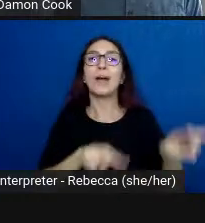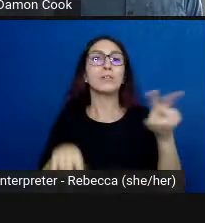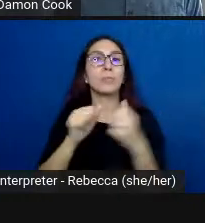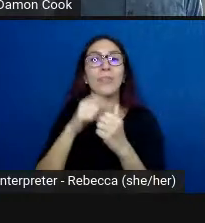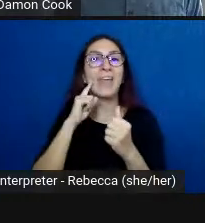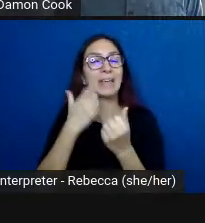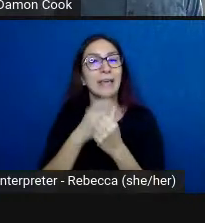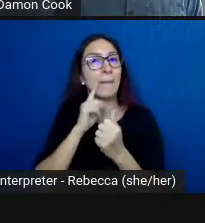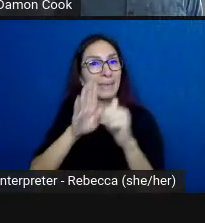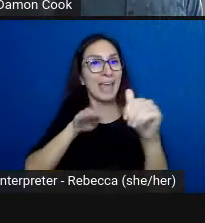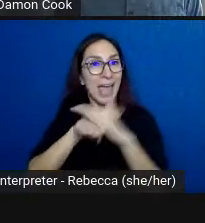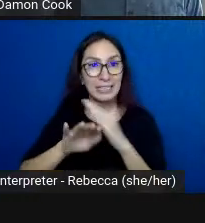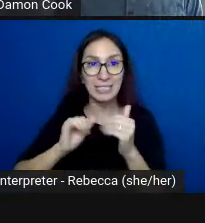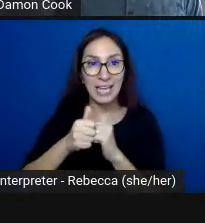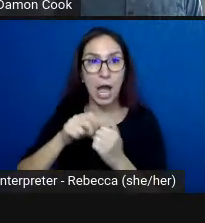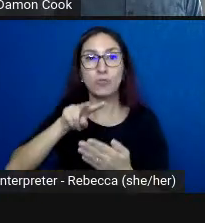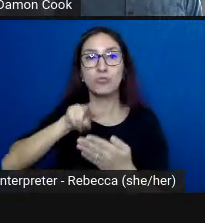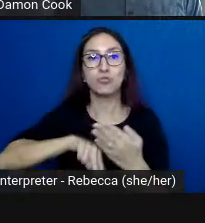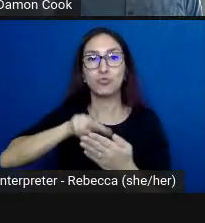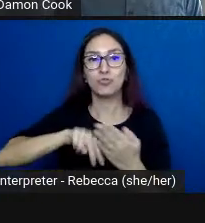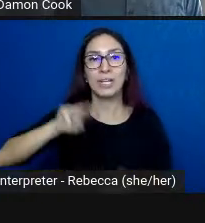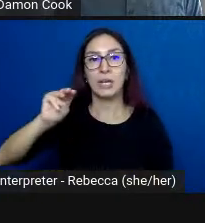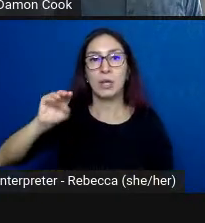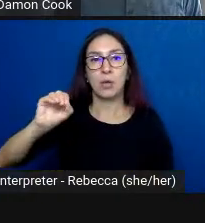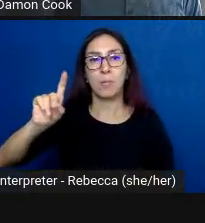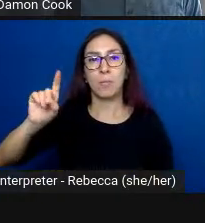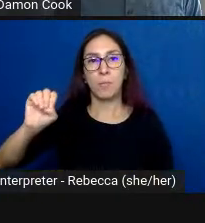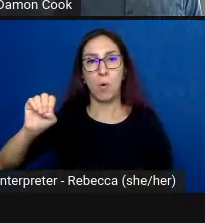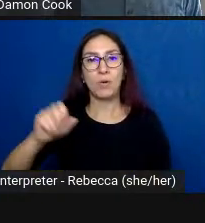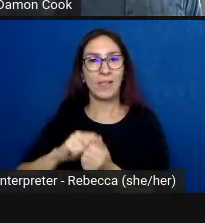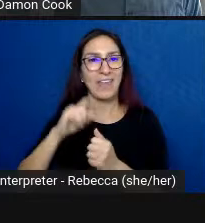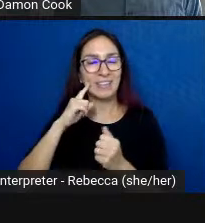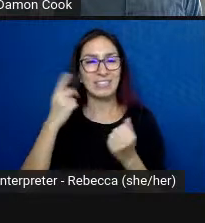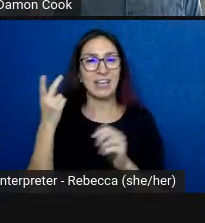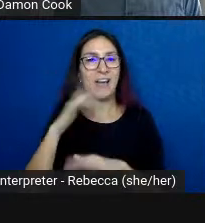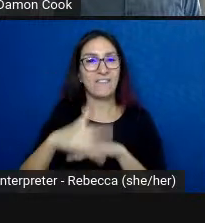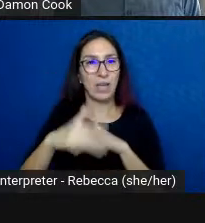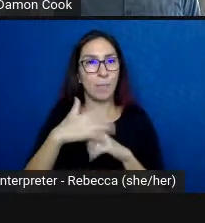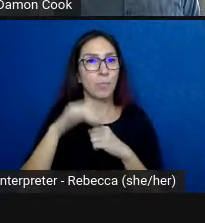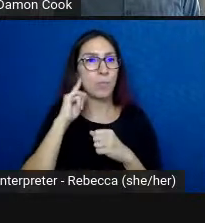Assigning role document signals Assistive Technology that this is a browsable content that can be accessed in reading mood